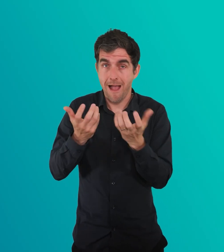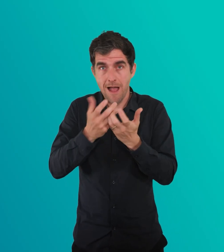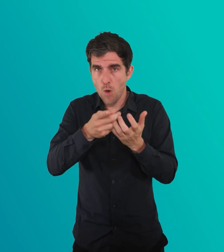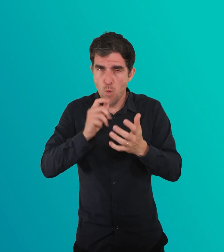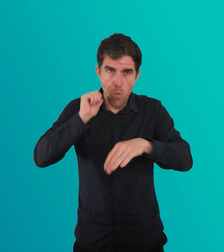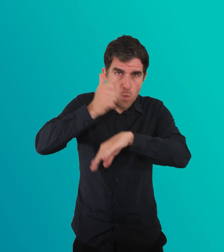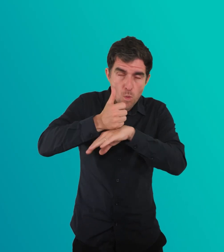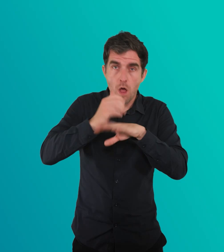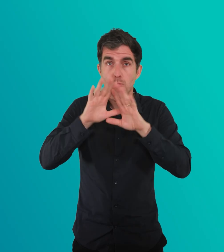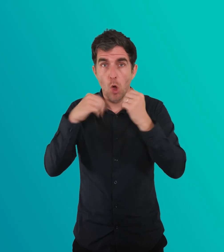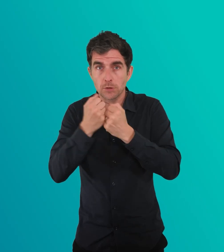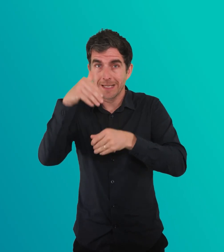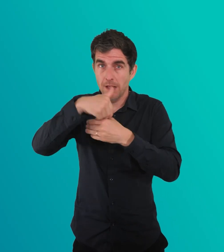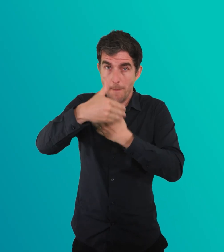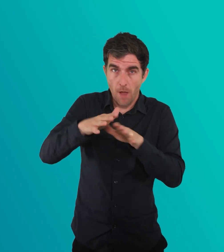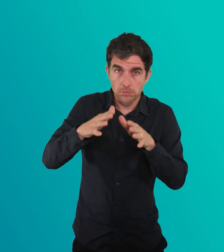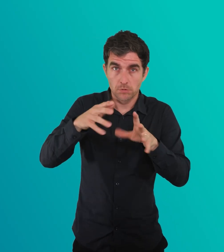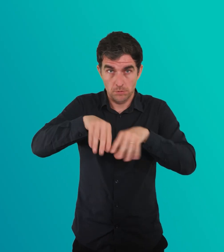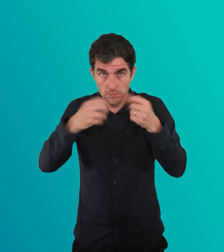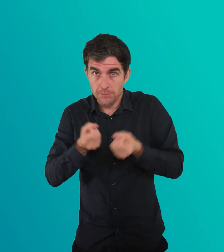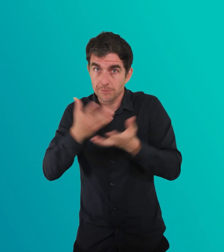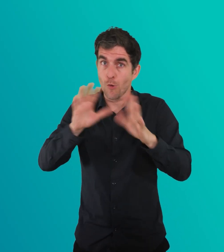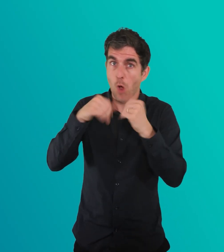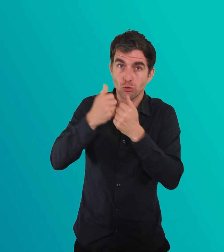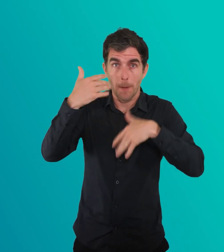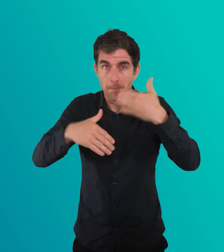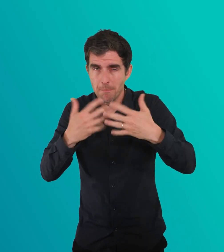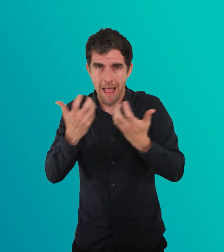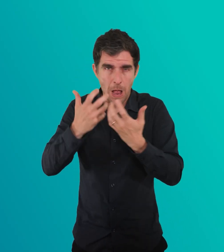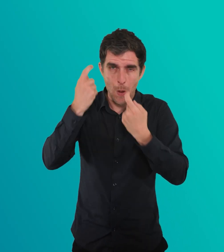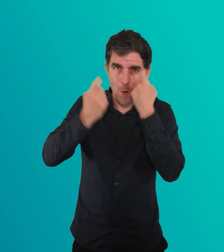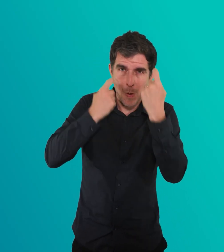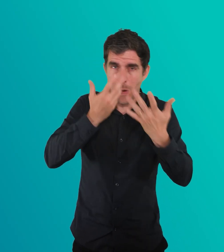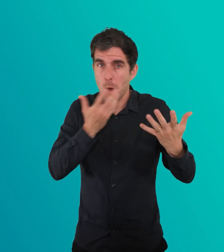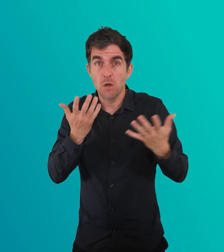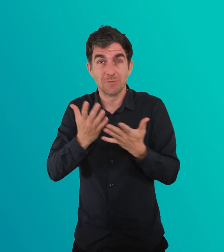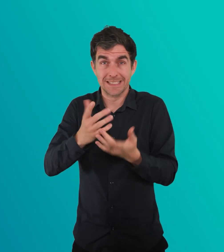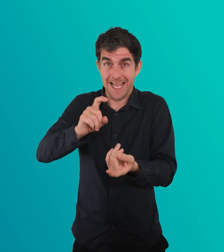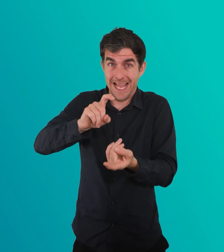in how they run a Workshop in a Box,